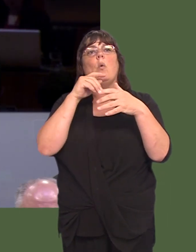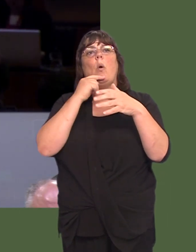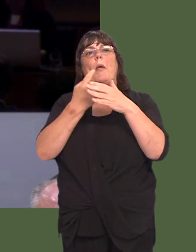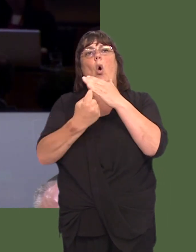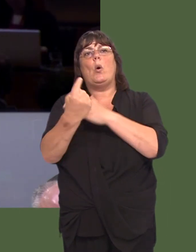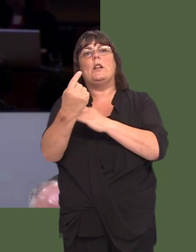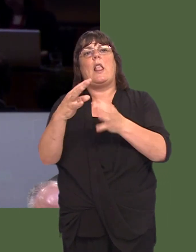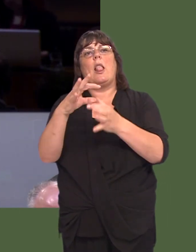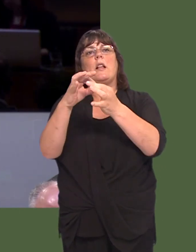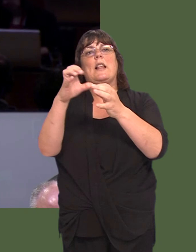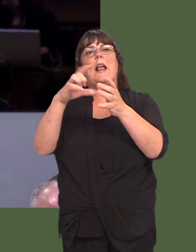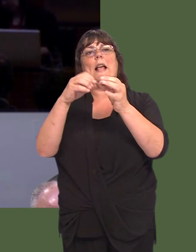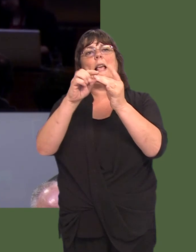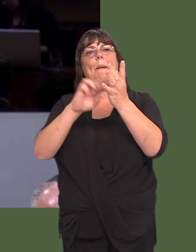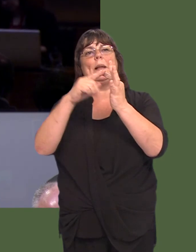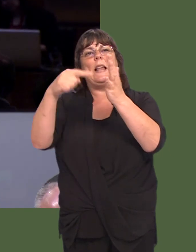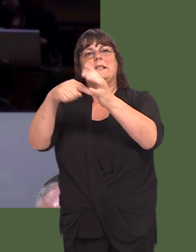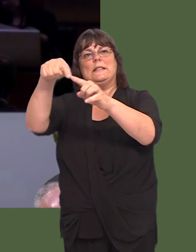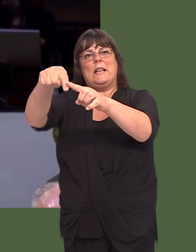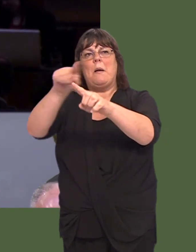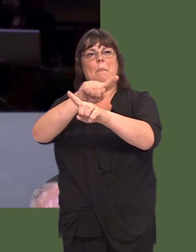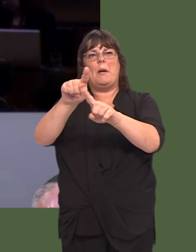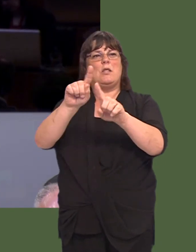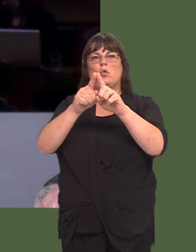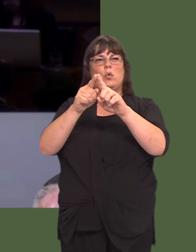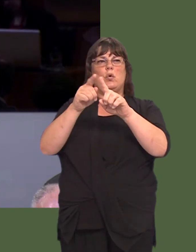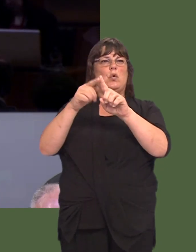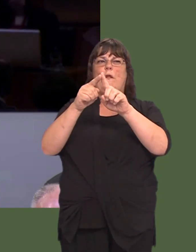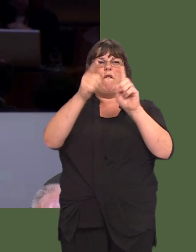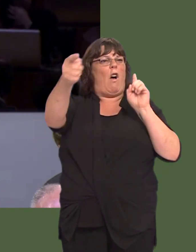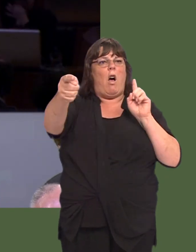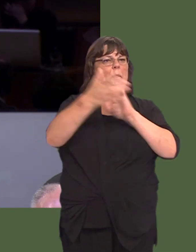the cabinet, and that he now is too far away from the cabinet to benefit from the upgrade.